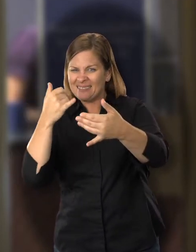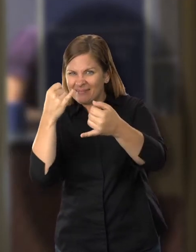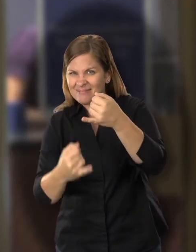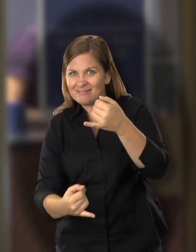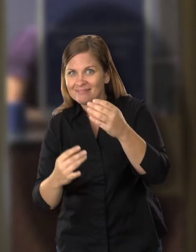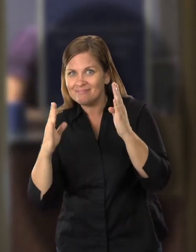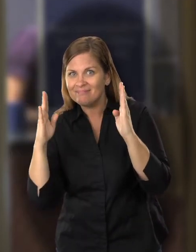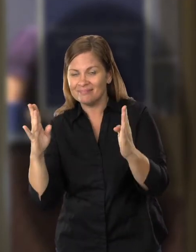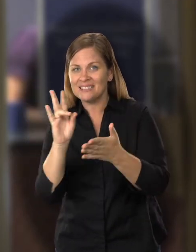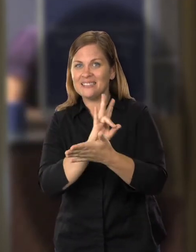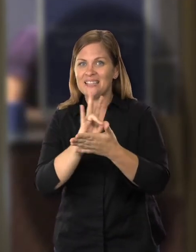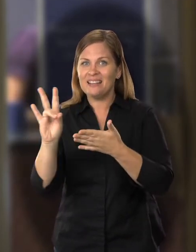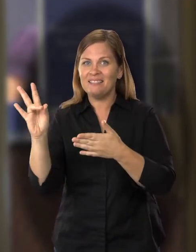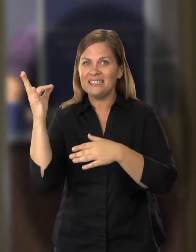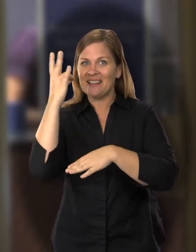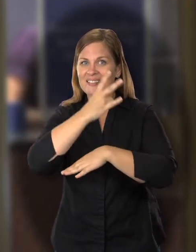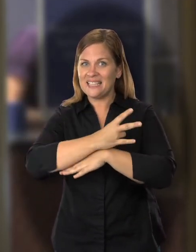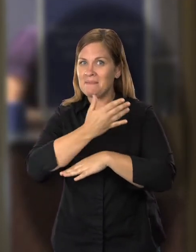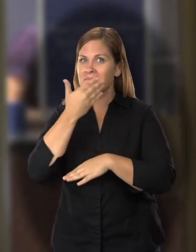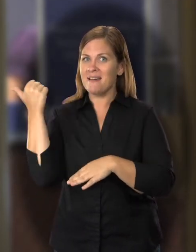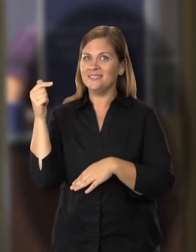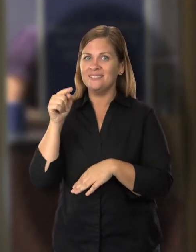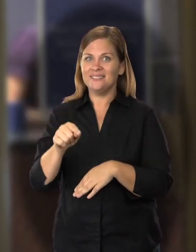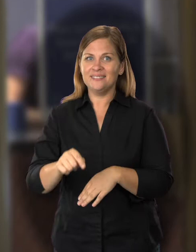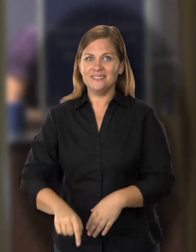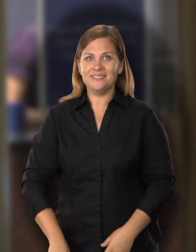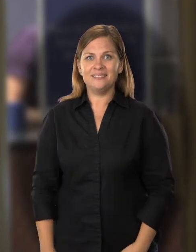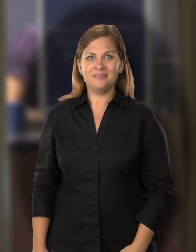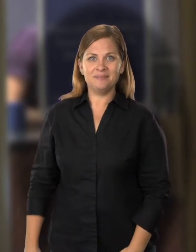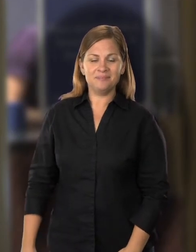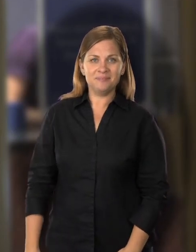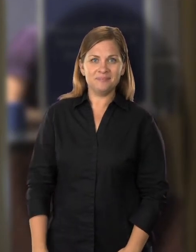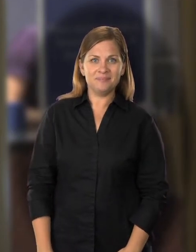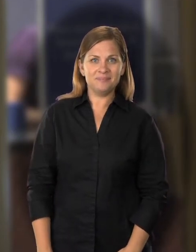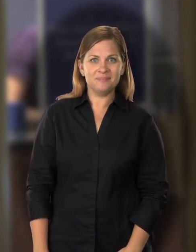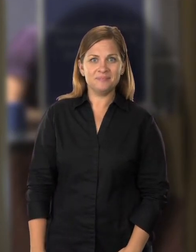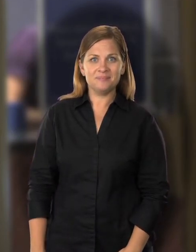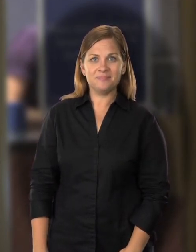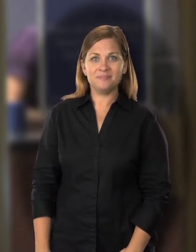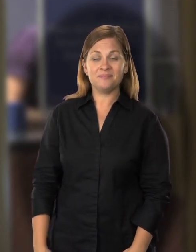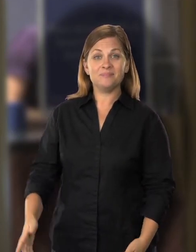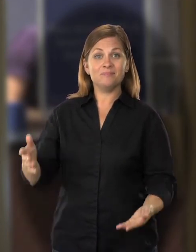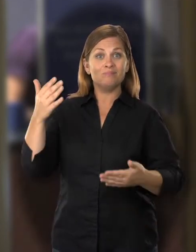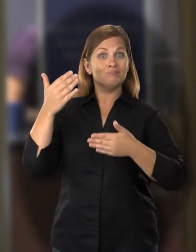During this last week the process is different and easier for voters, more like the voting process when you vote in person